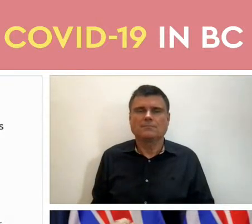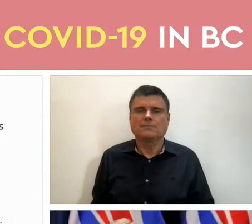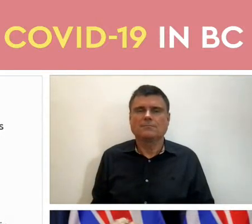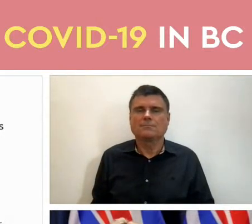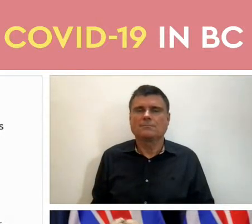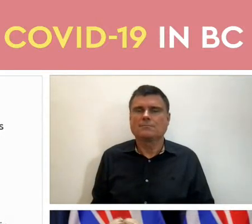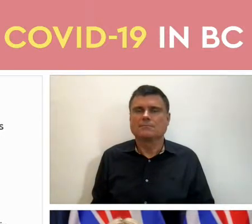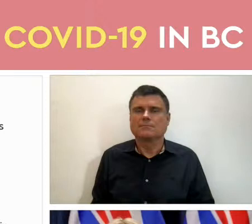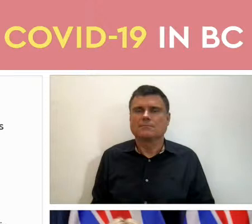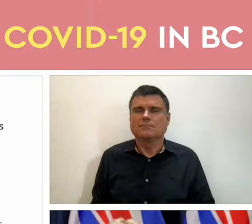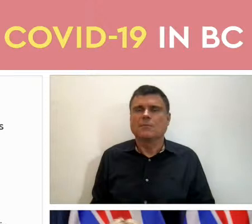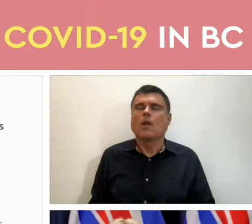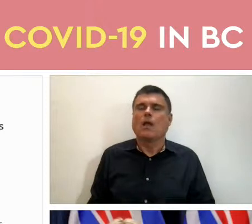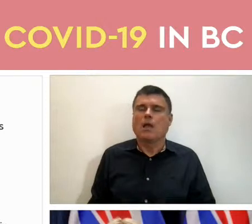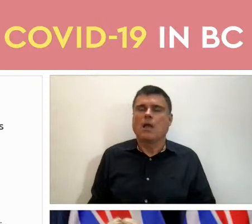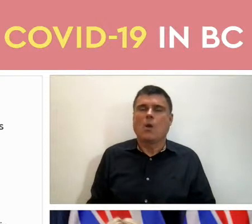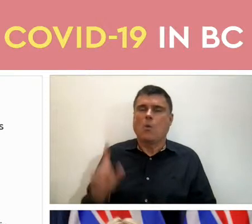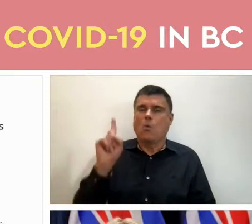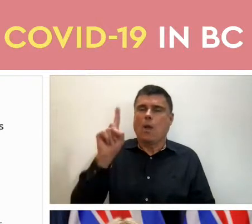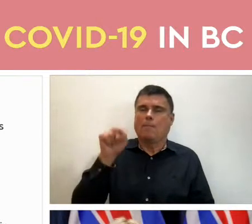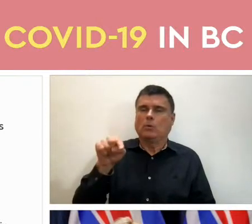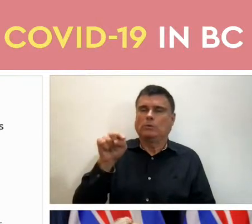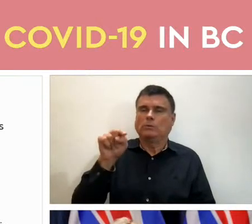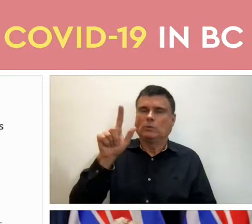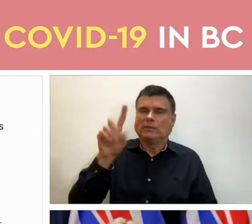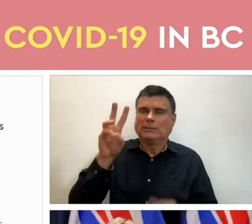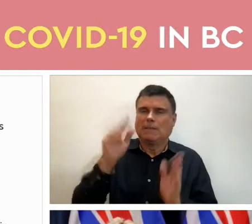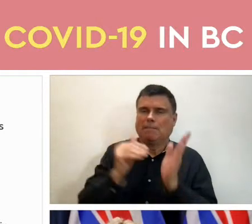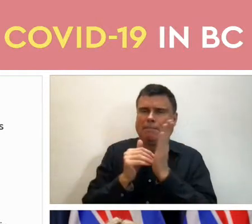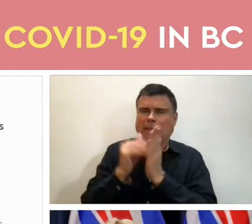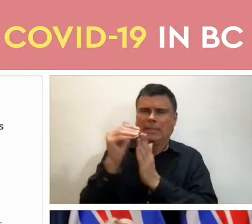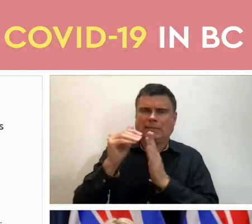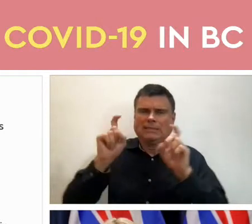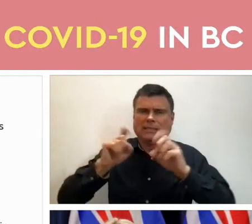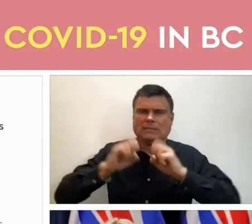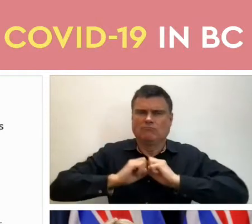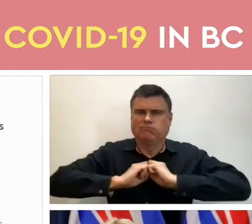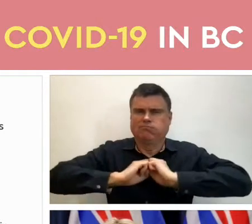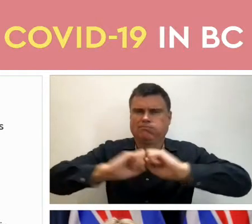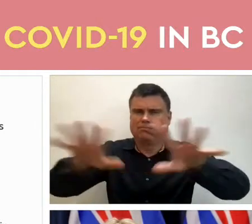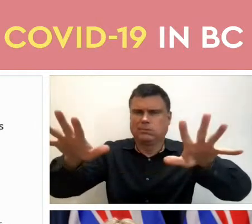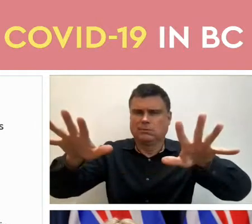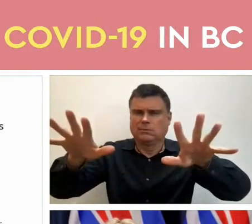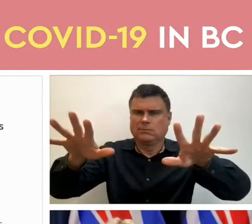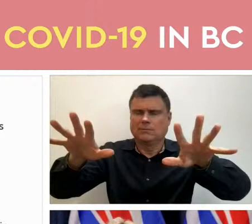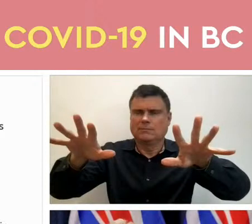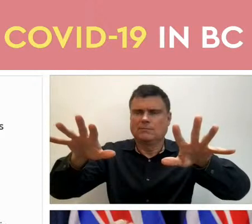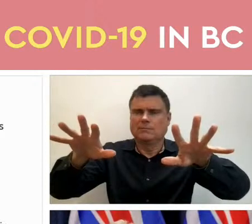in five key areas. We are using quite a few in long-term care and acute care to support staff working in those